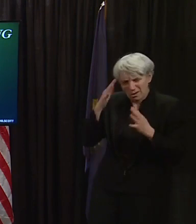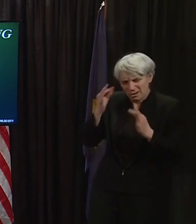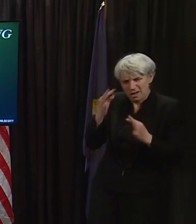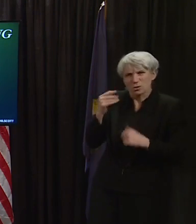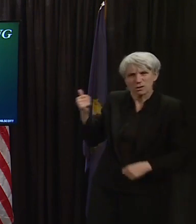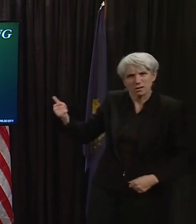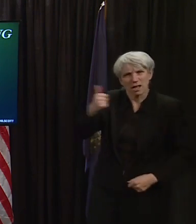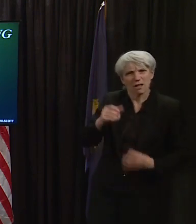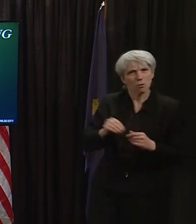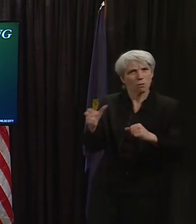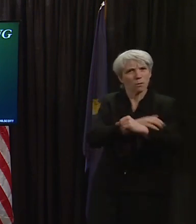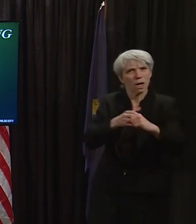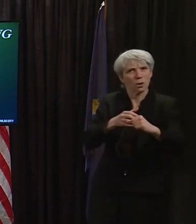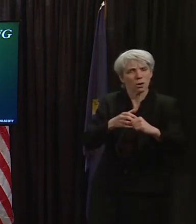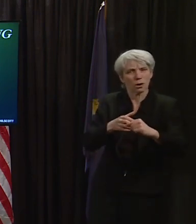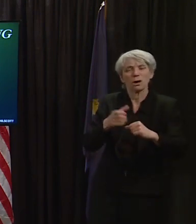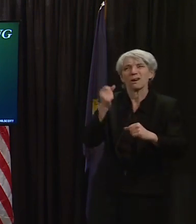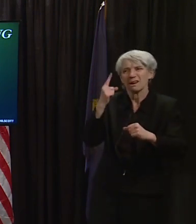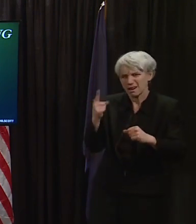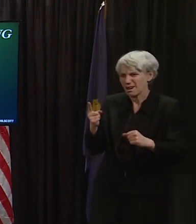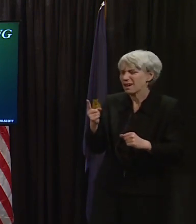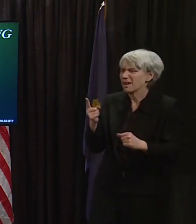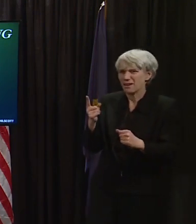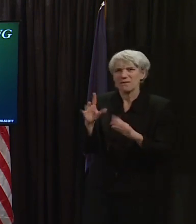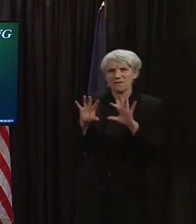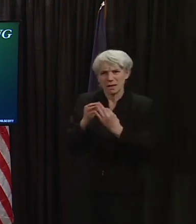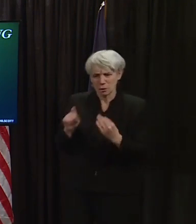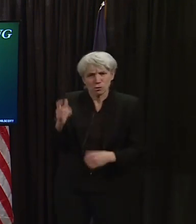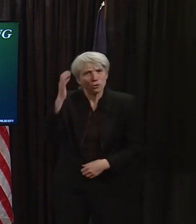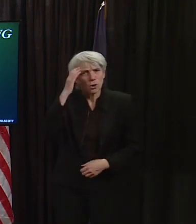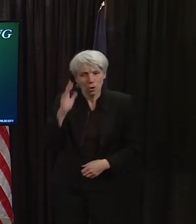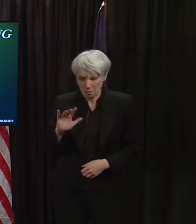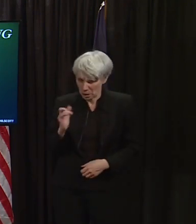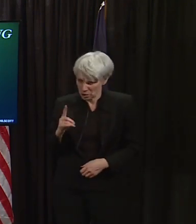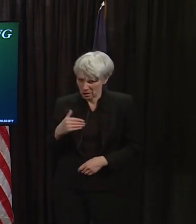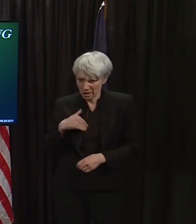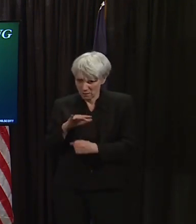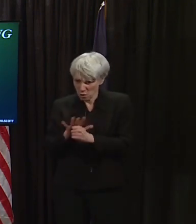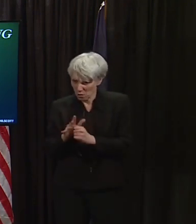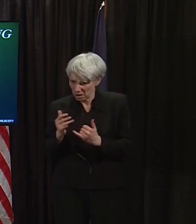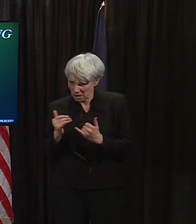knowing their child's status before they leave the house, not when their child gets to the school